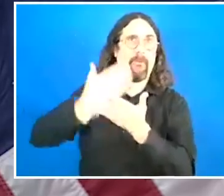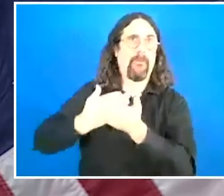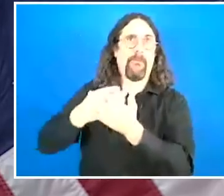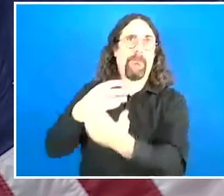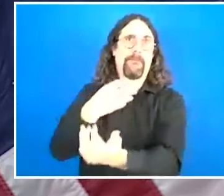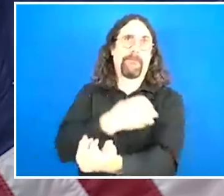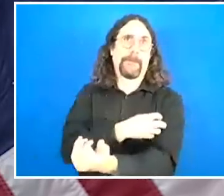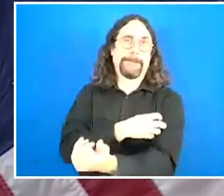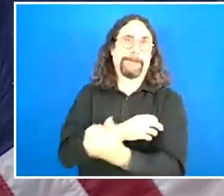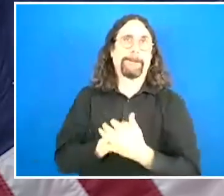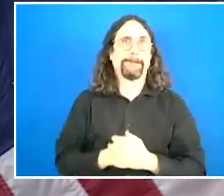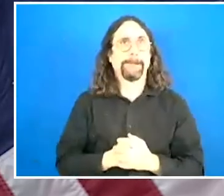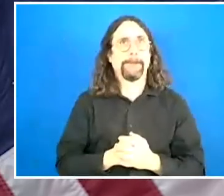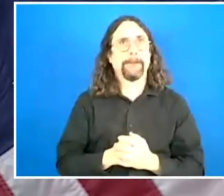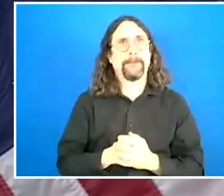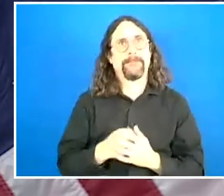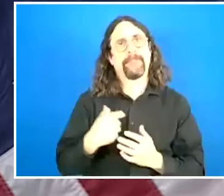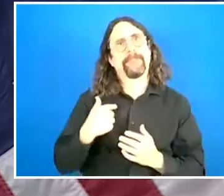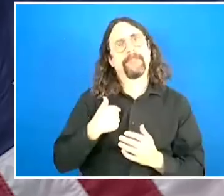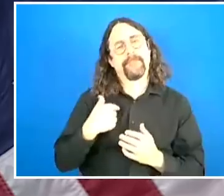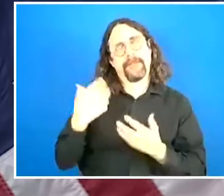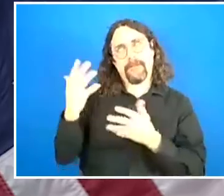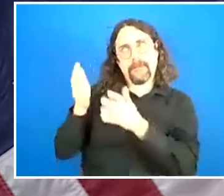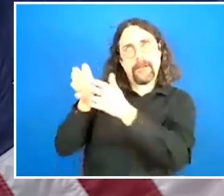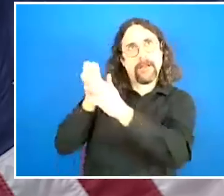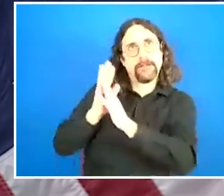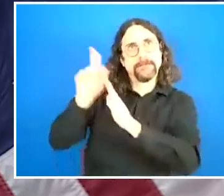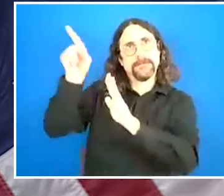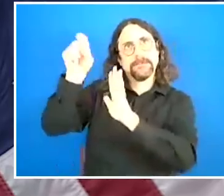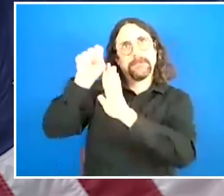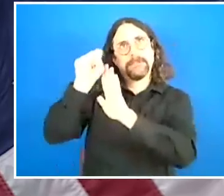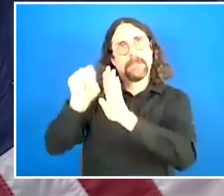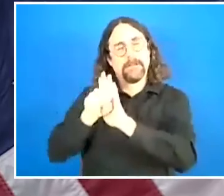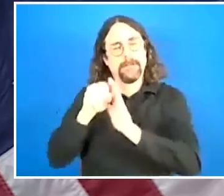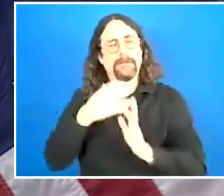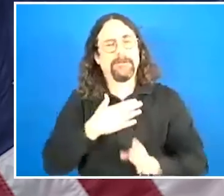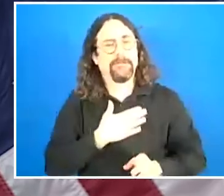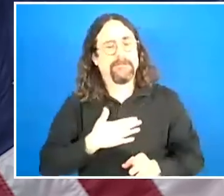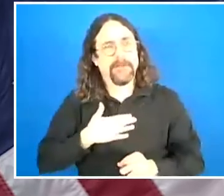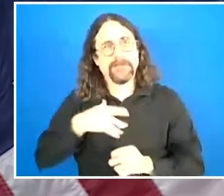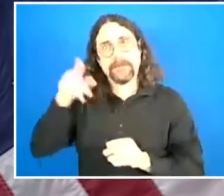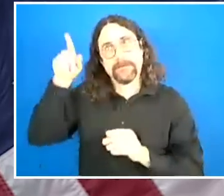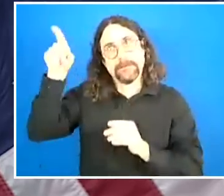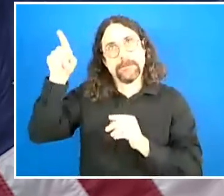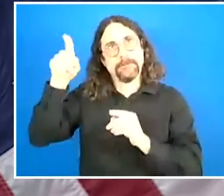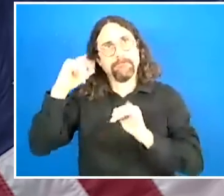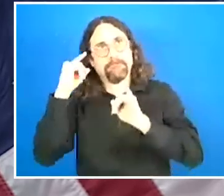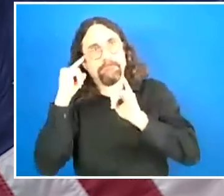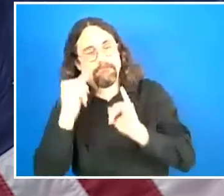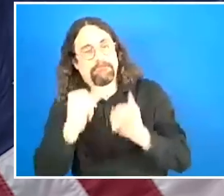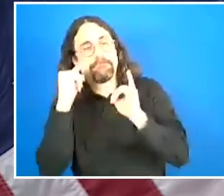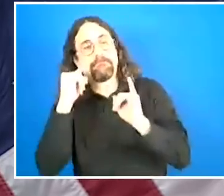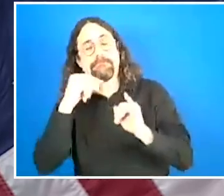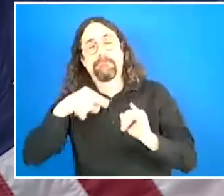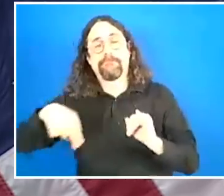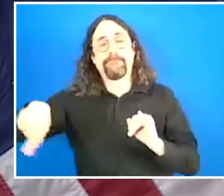WITH A SECURITY DEPOSIT WHICH IS THE ITMENT WIN-WIN. IT HELPS THE RENTERS AND THE